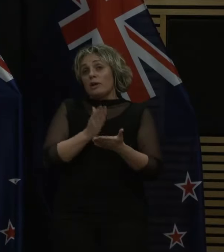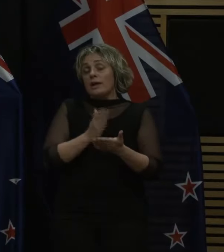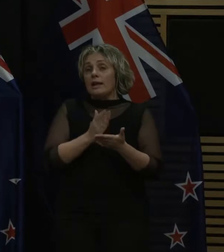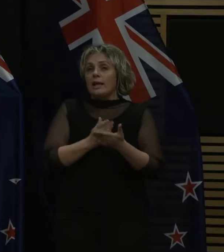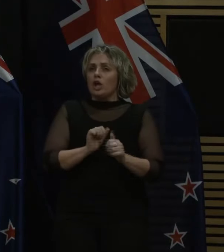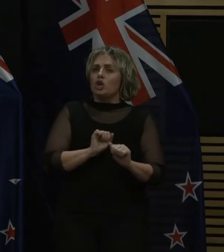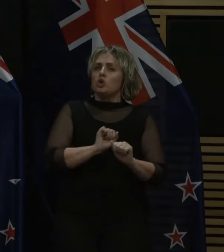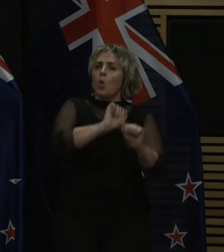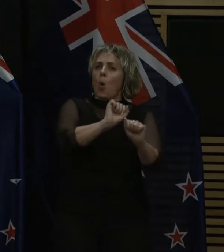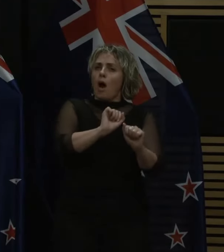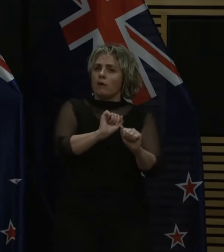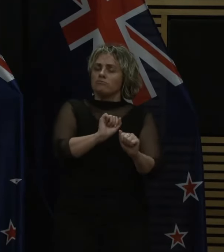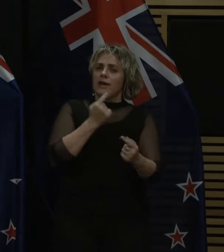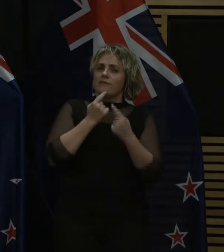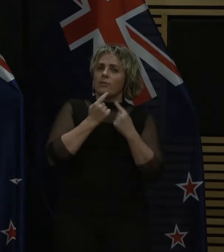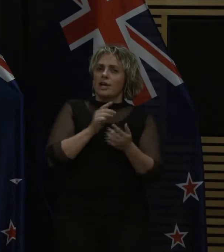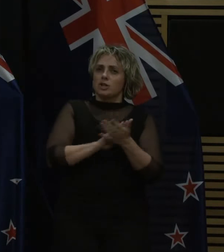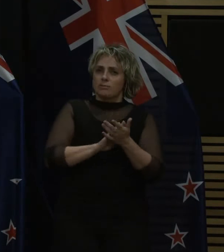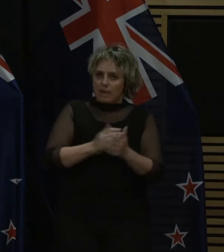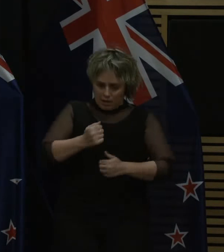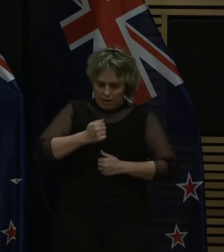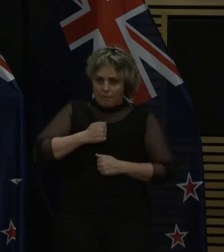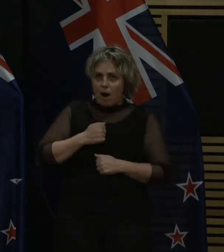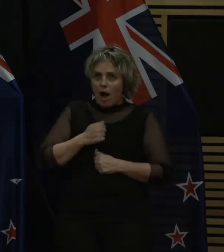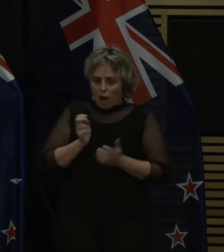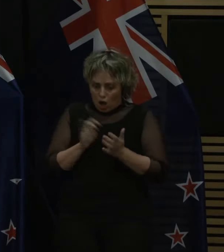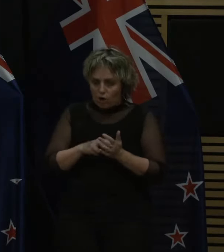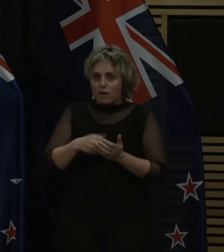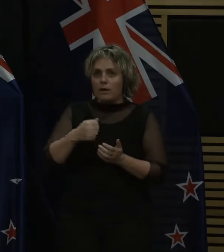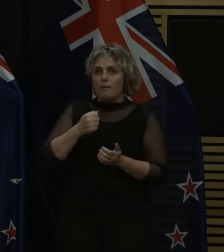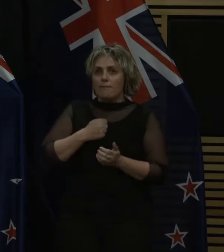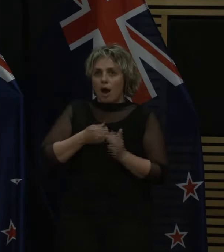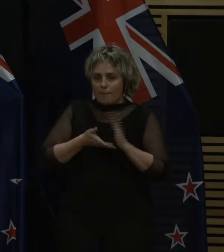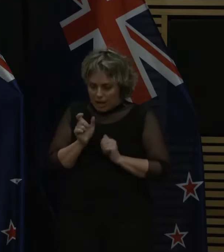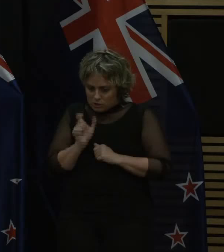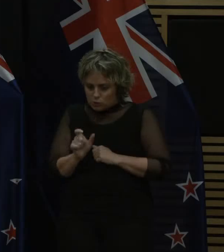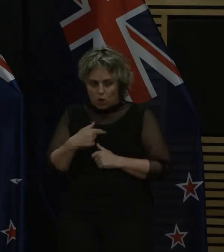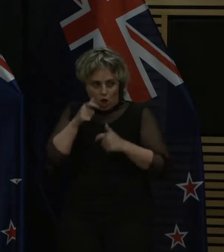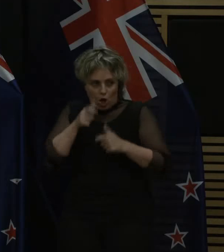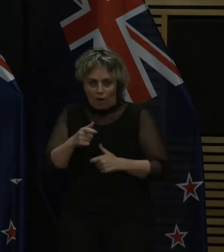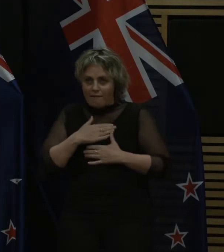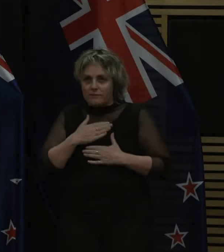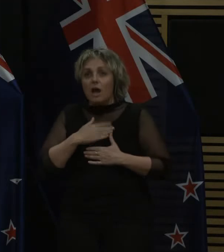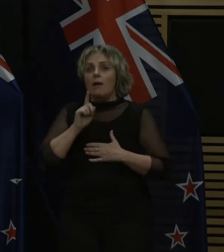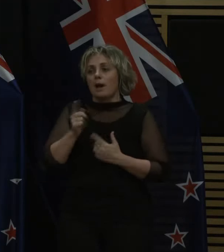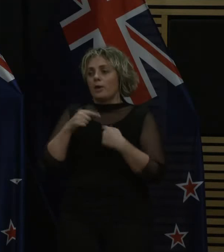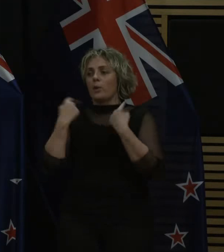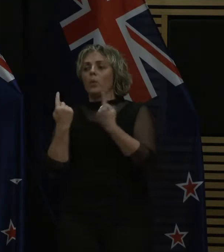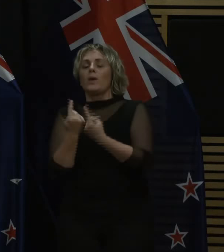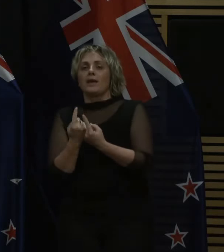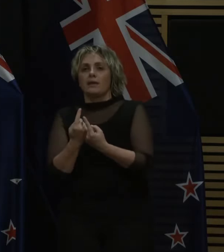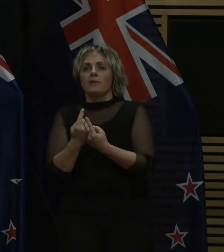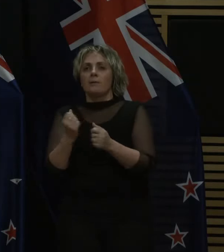We've tested it thoroughly from a security point of view and